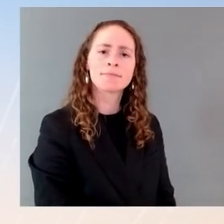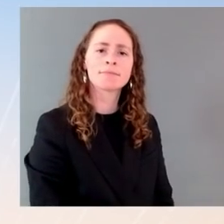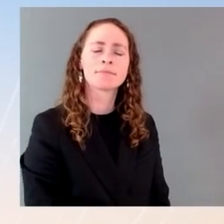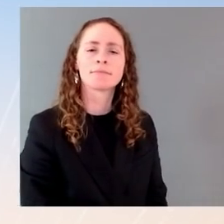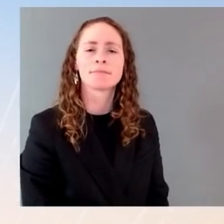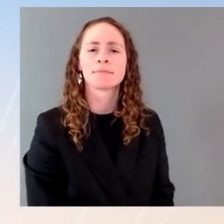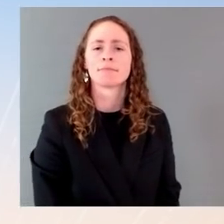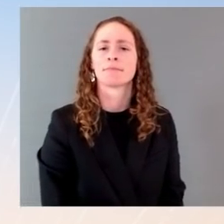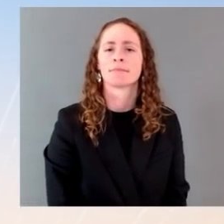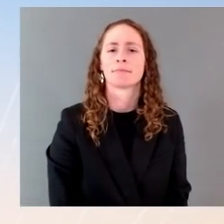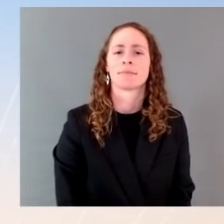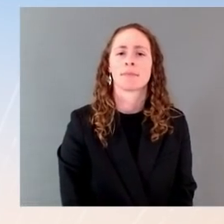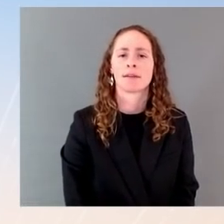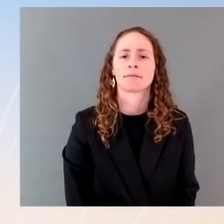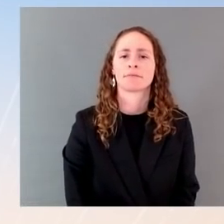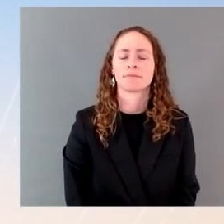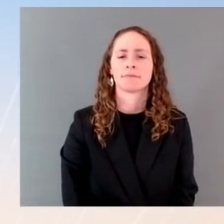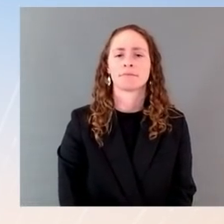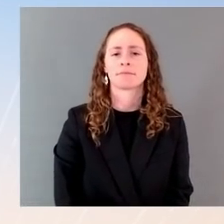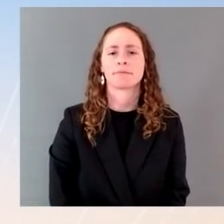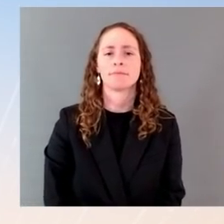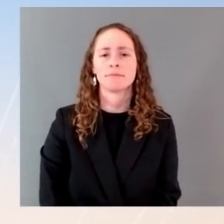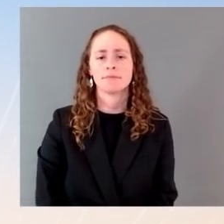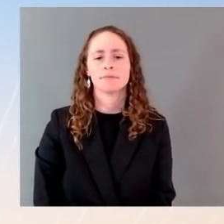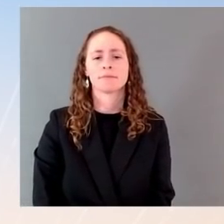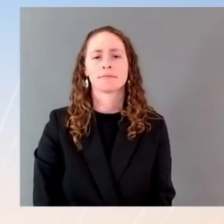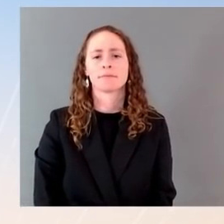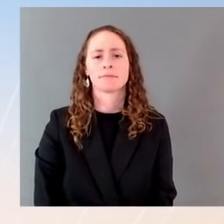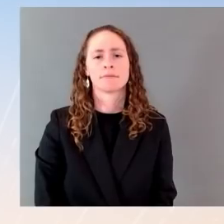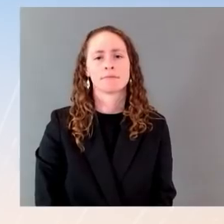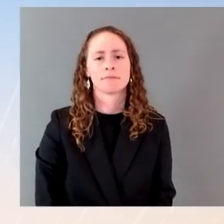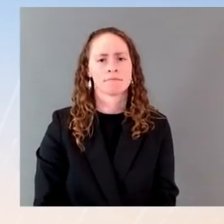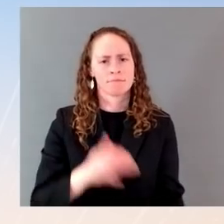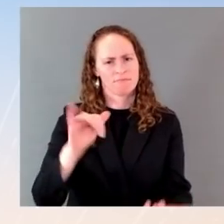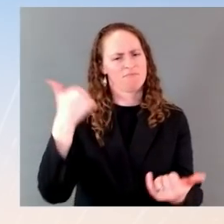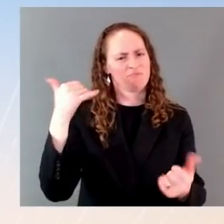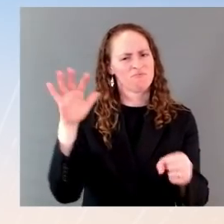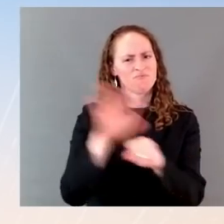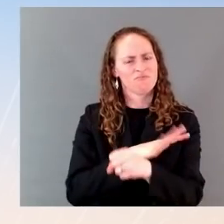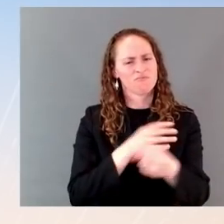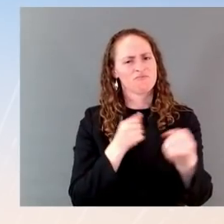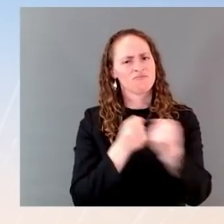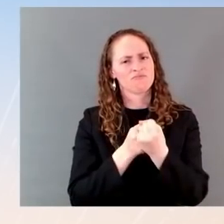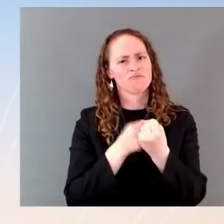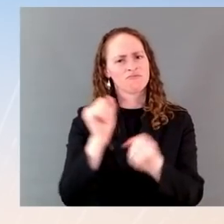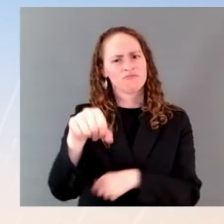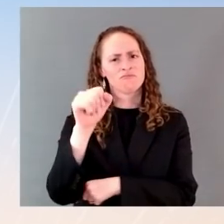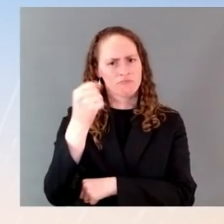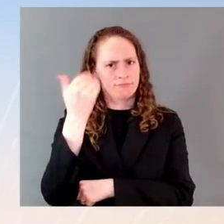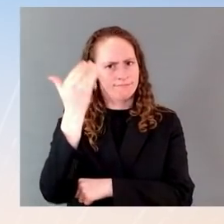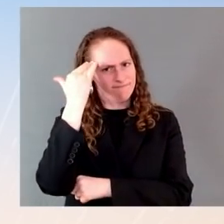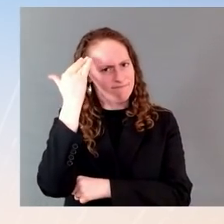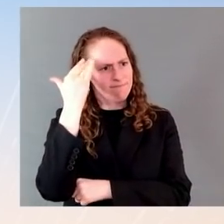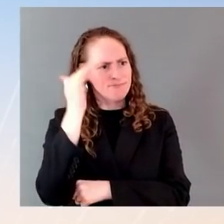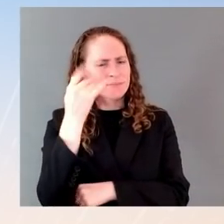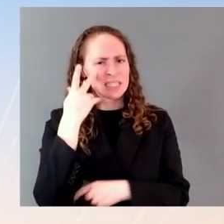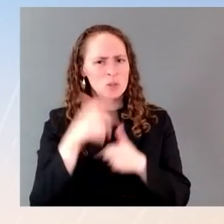And he also pledged to stand up for human rights. And you saw the decision we made yesterday that's -- not made yesterday, but the announcement,